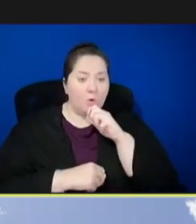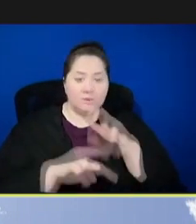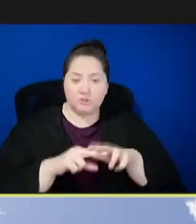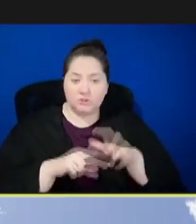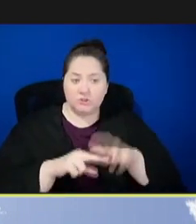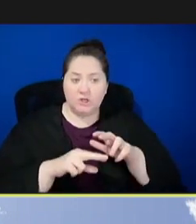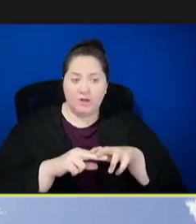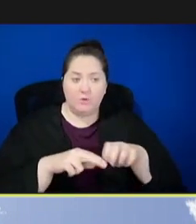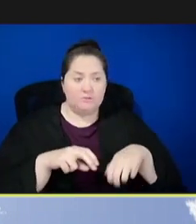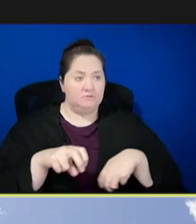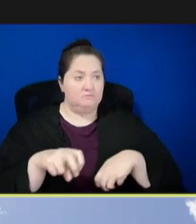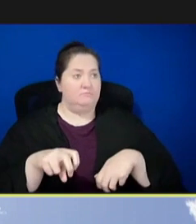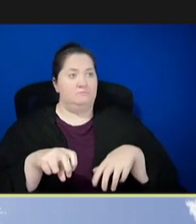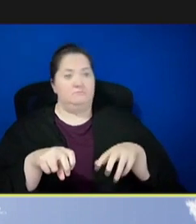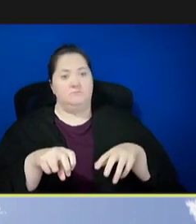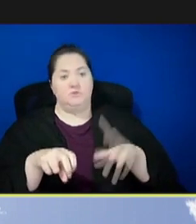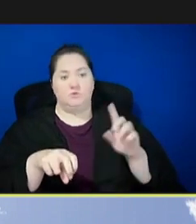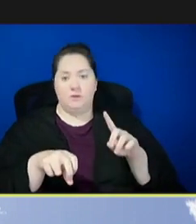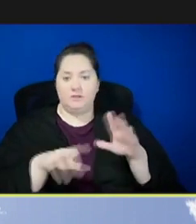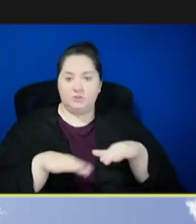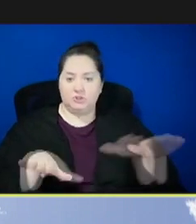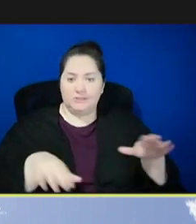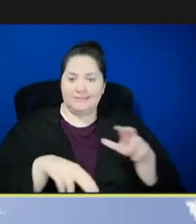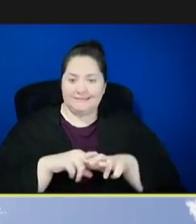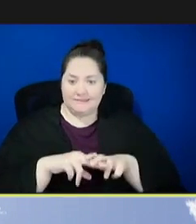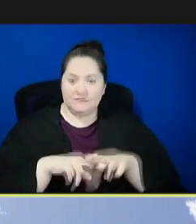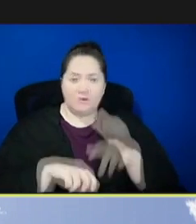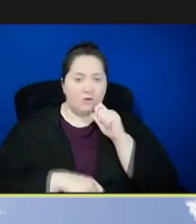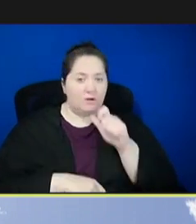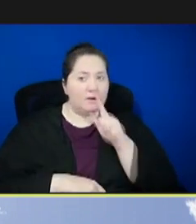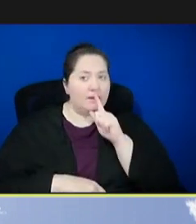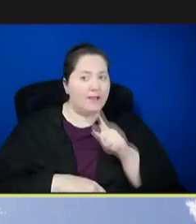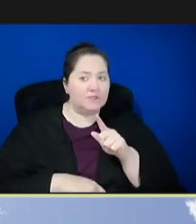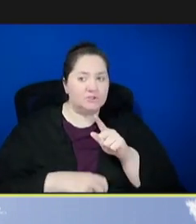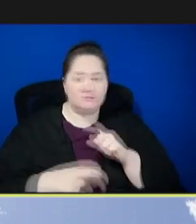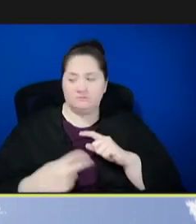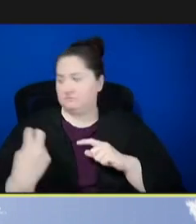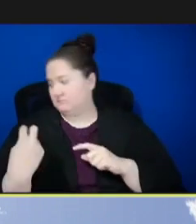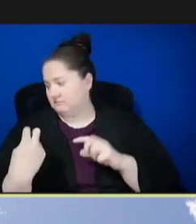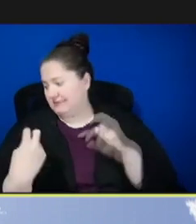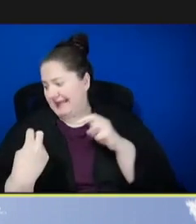outward, which is where the child sits. So they're not actually facing any equipment or anything